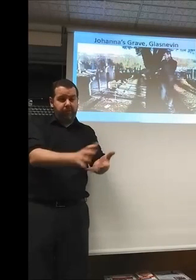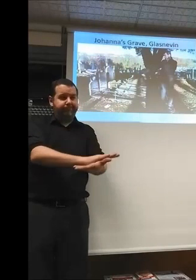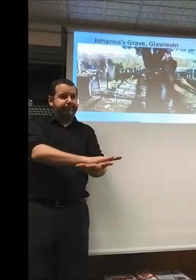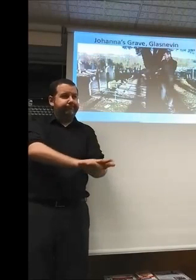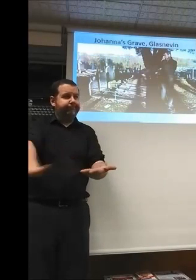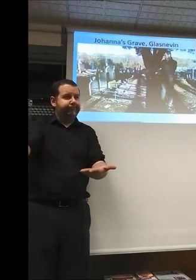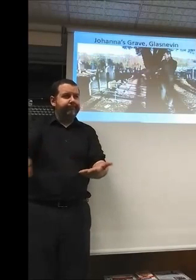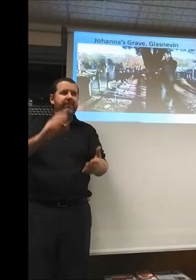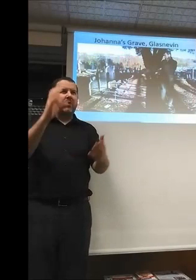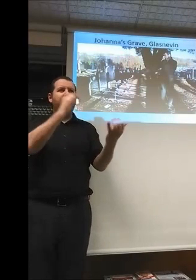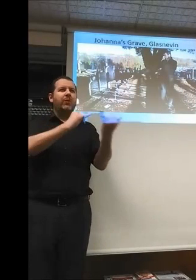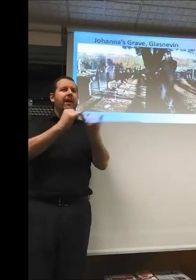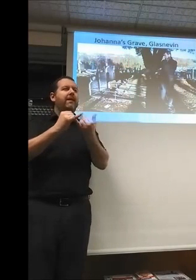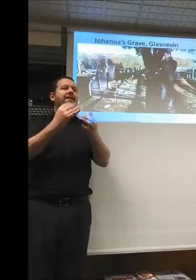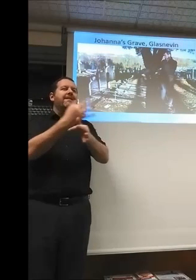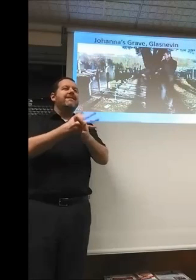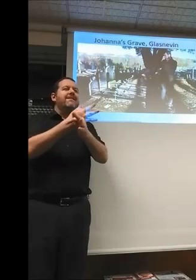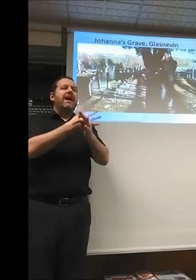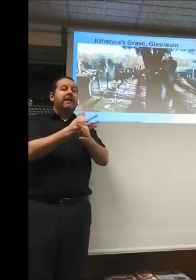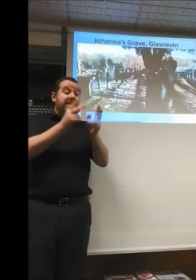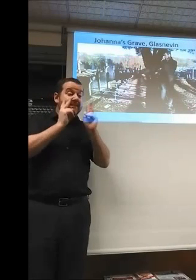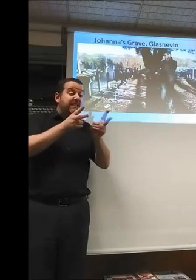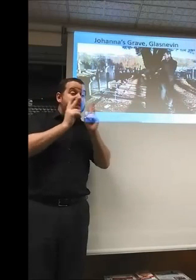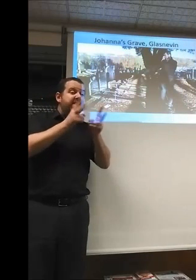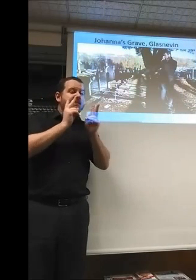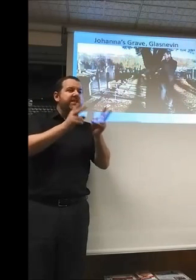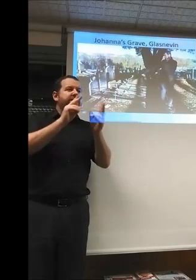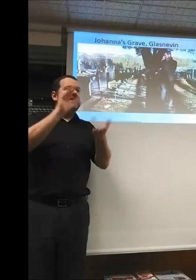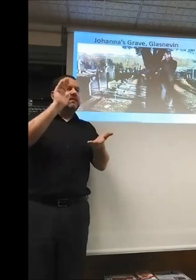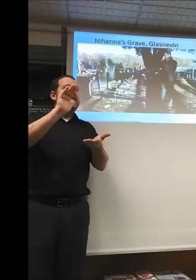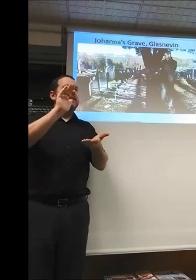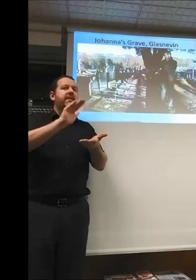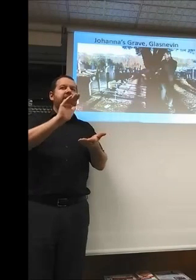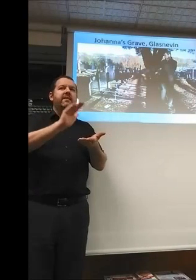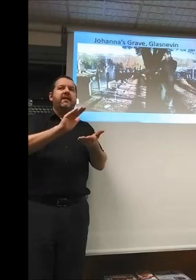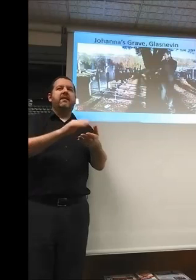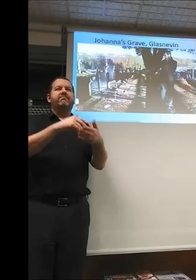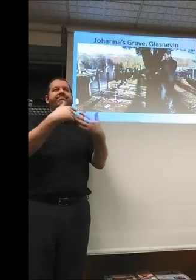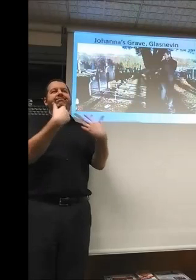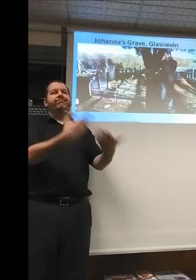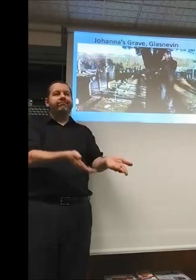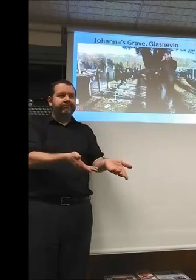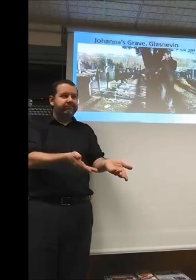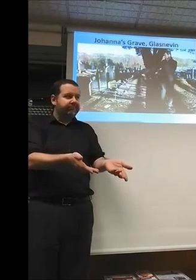So he started to read the note which was quite long, but he didn’t really read it fully.